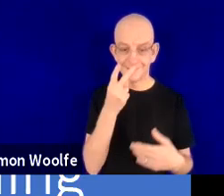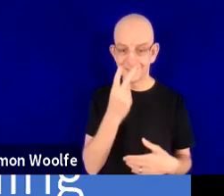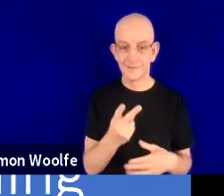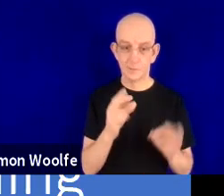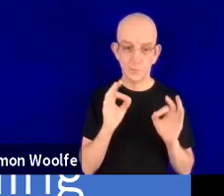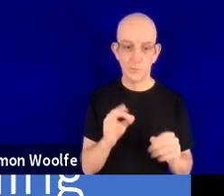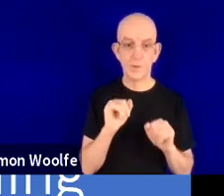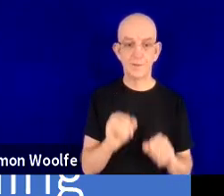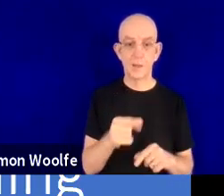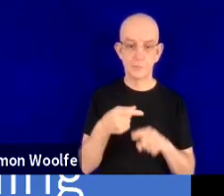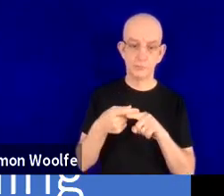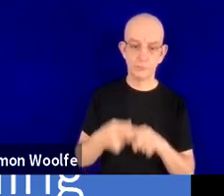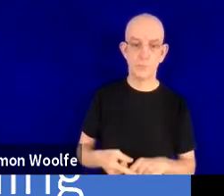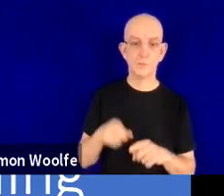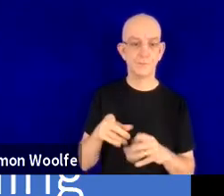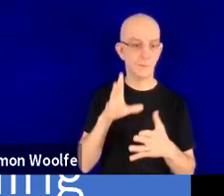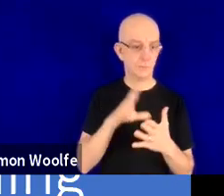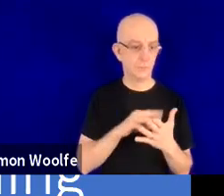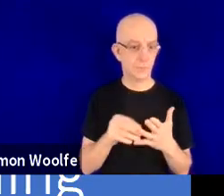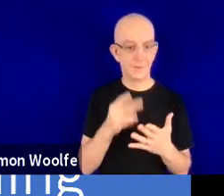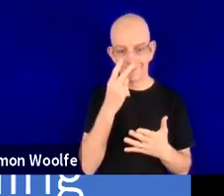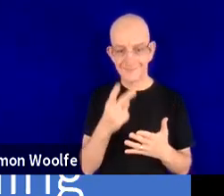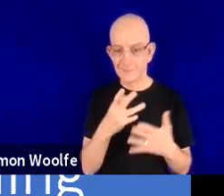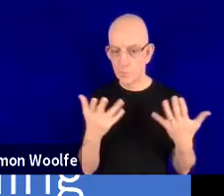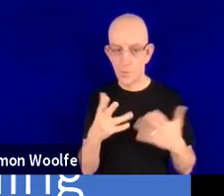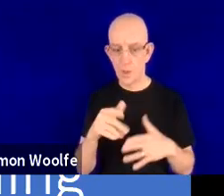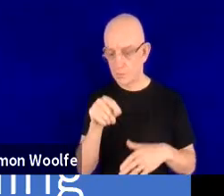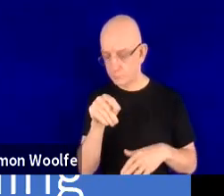It needs to be accountable with good and responsive grievance mechanism